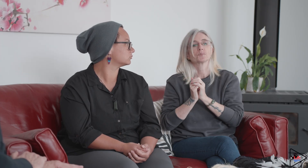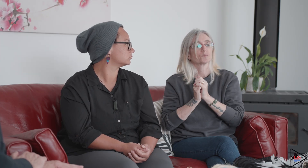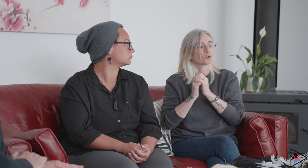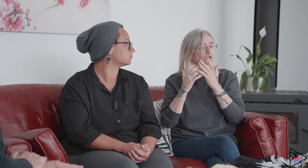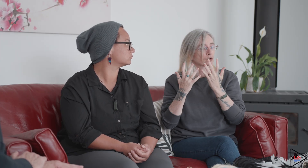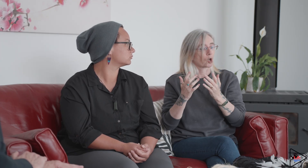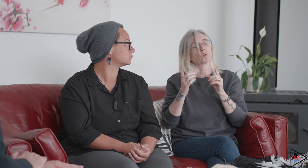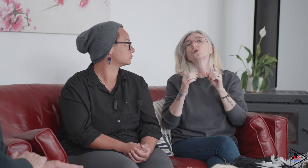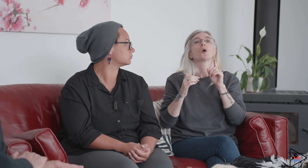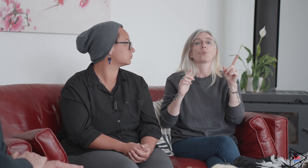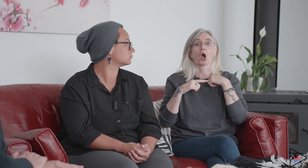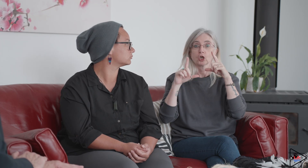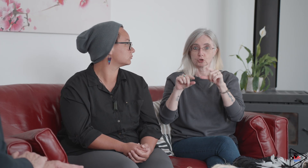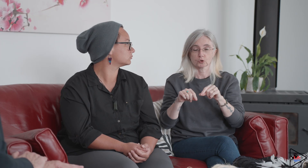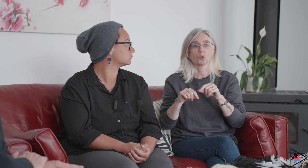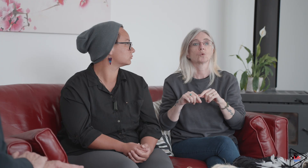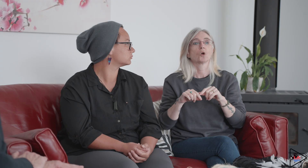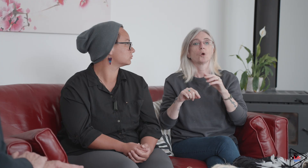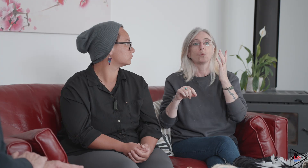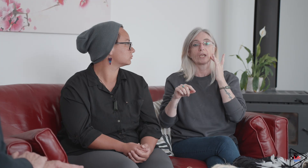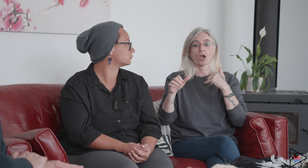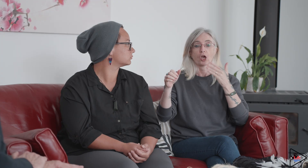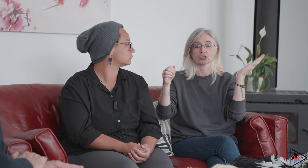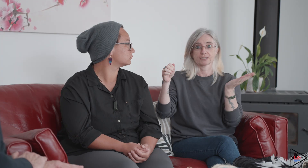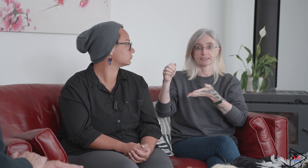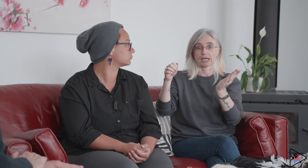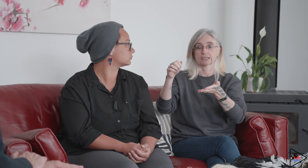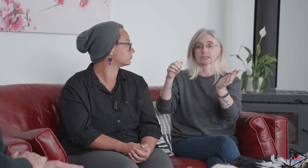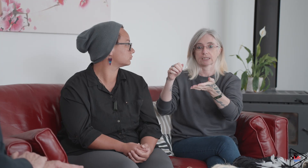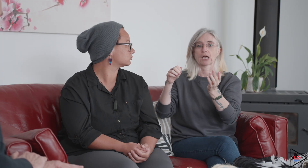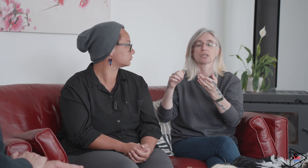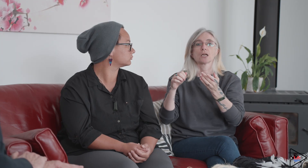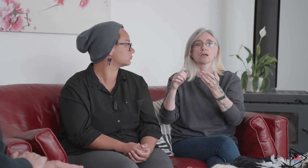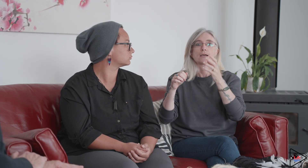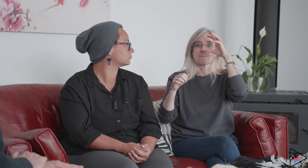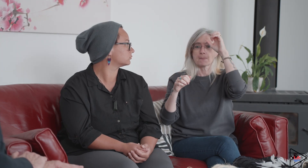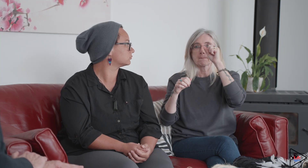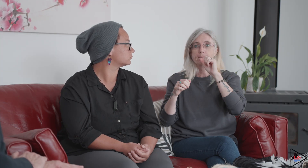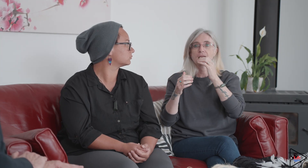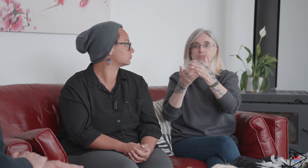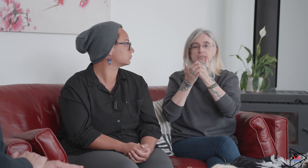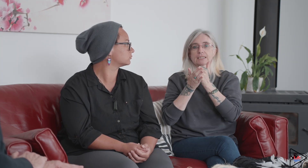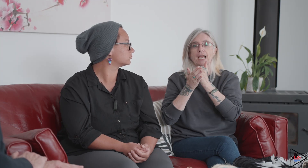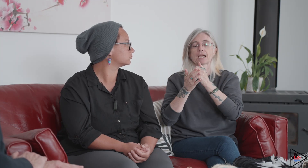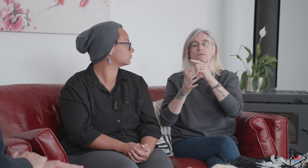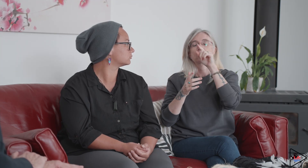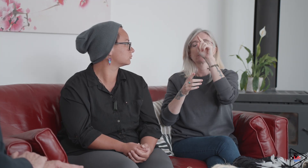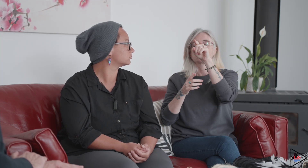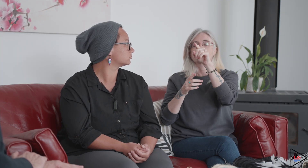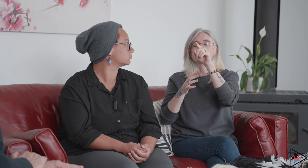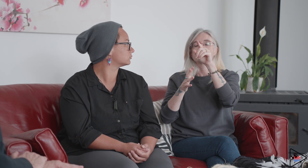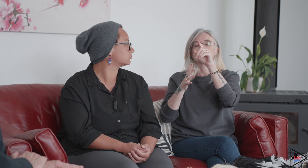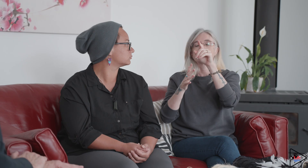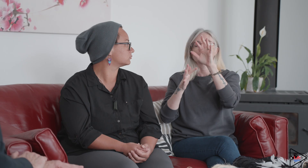plenty of fibre in the flax leaf. And so when you cut the flax, you have to remember to save